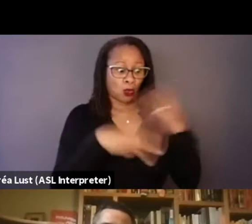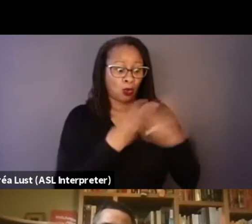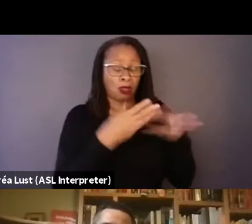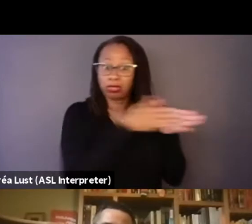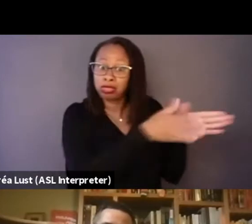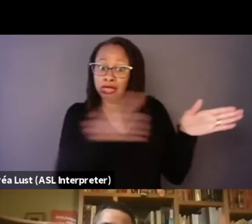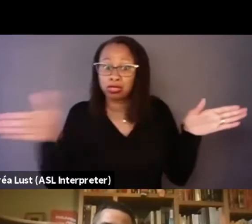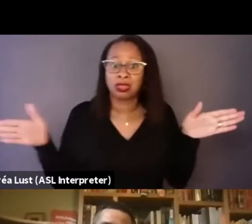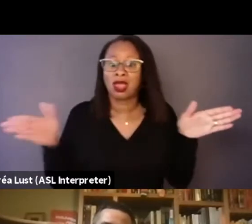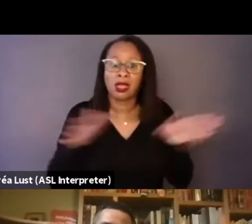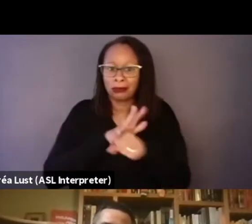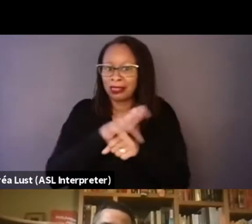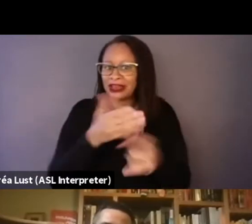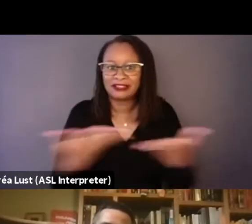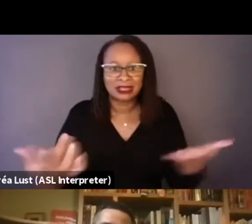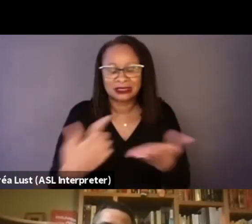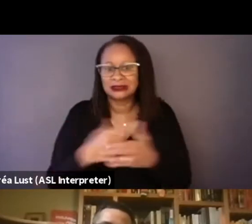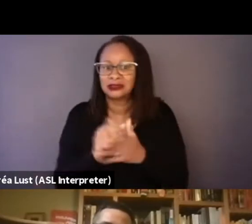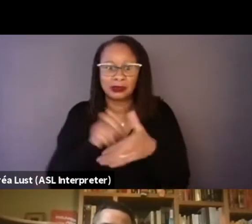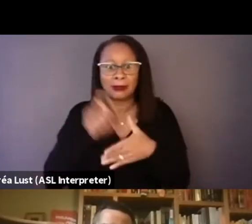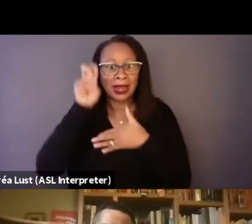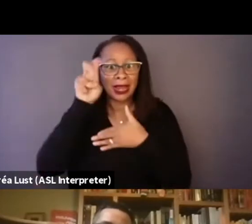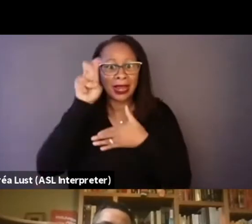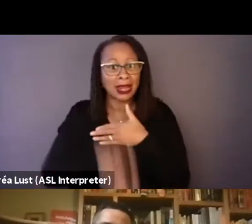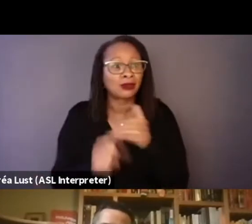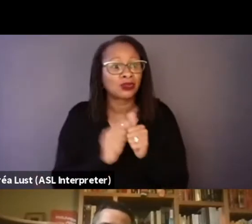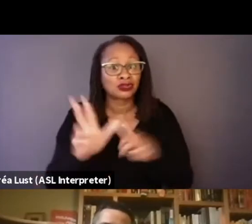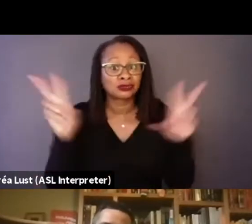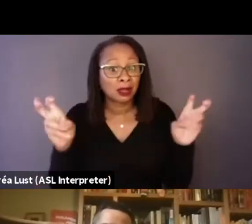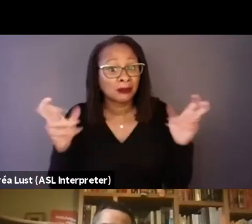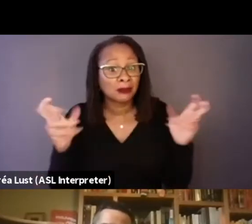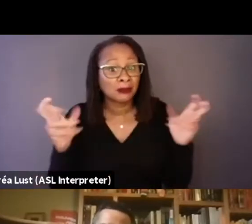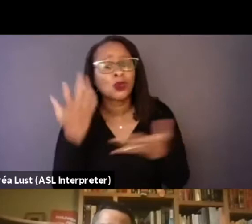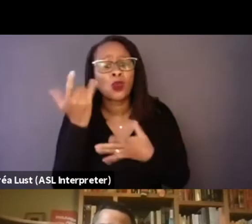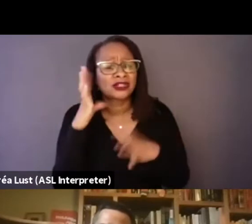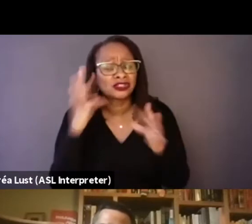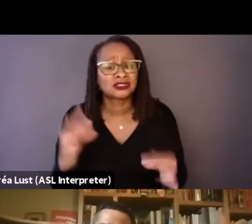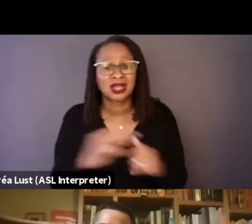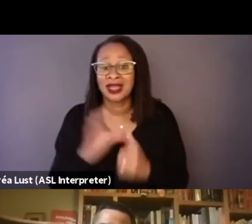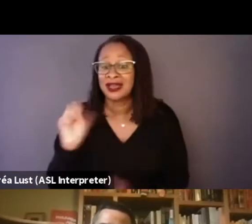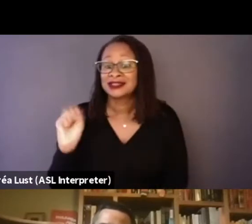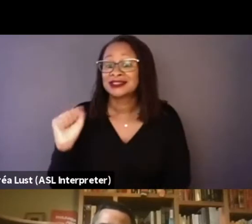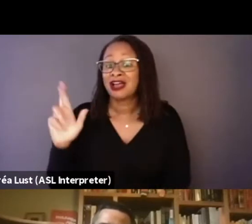plenty to dig into. So, Sarra can I start with you?